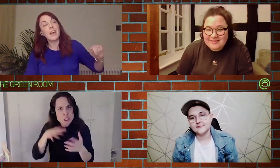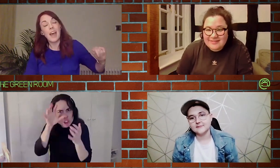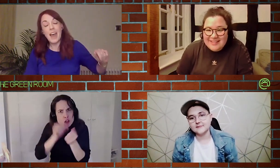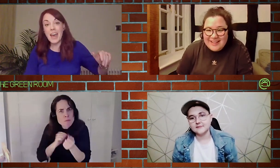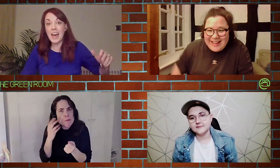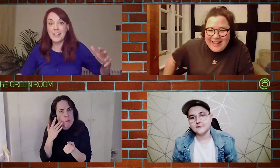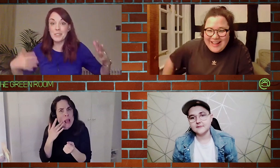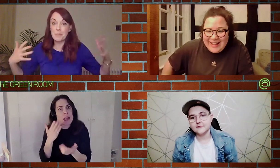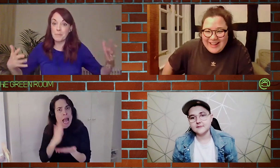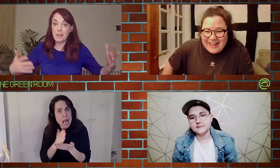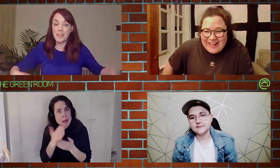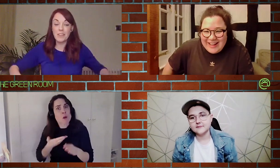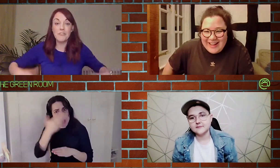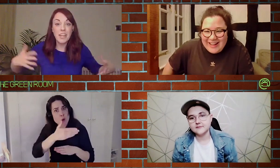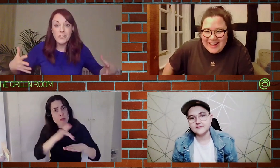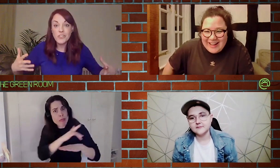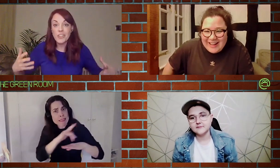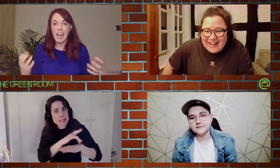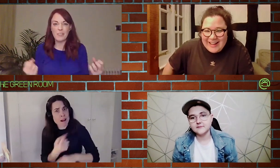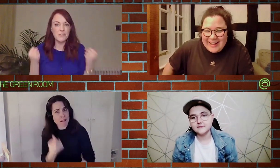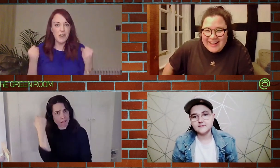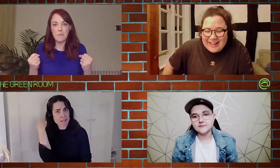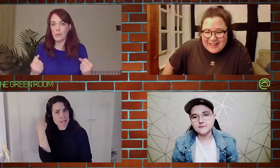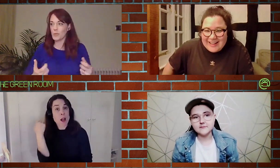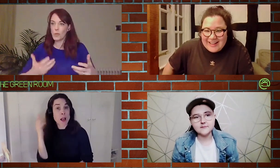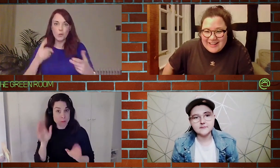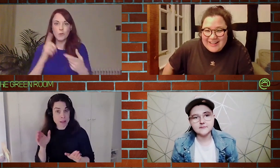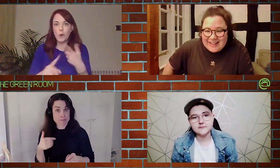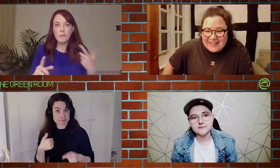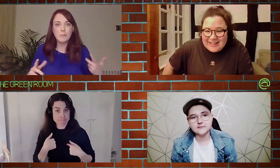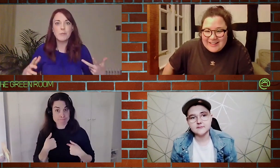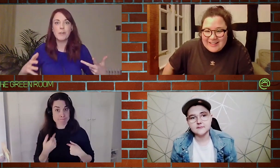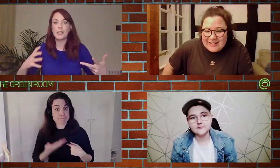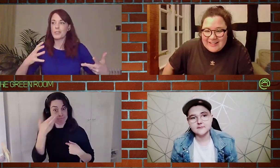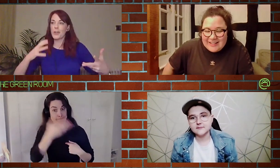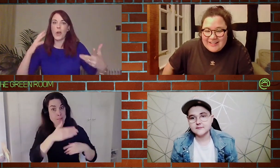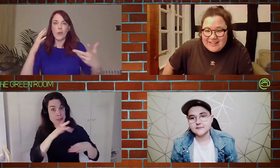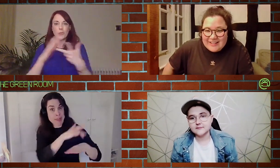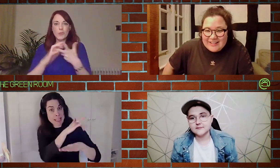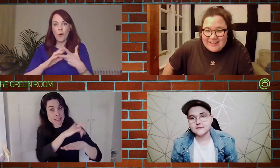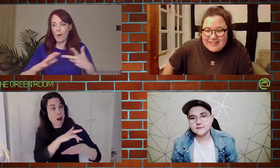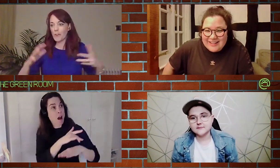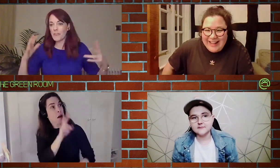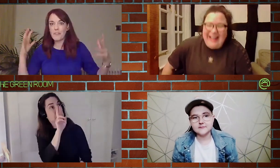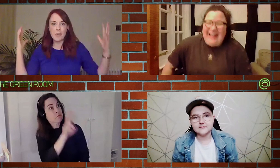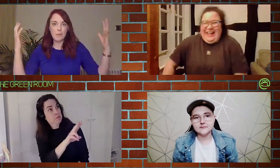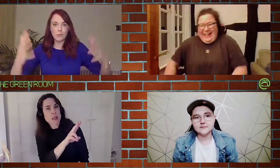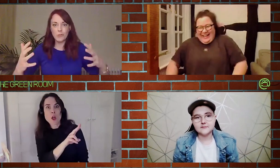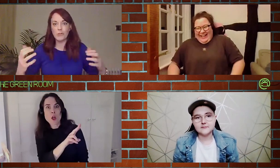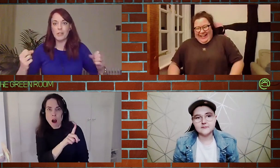And it was at the fringe and it was very much strong female writer, strong female story,